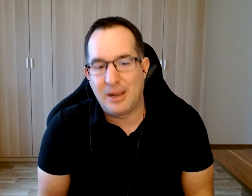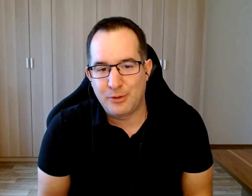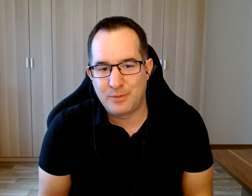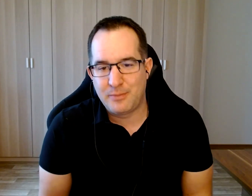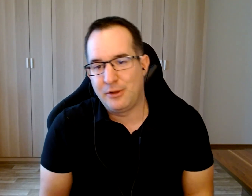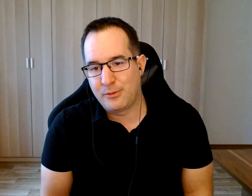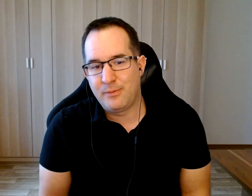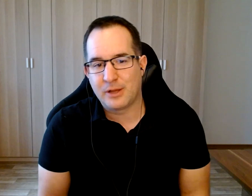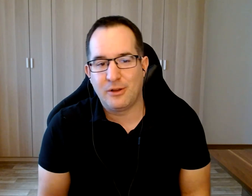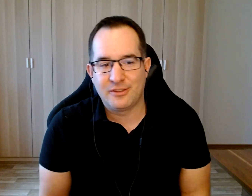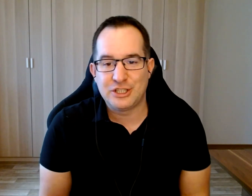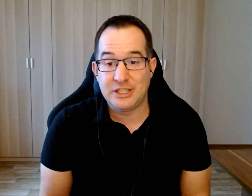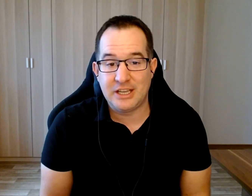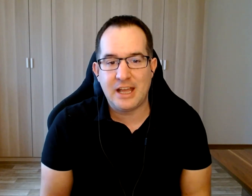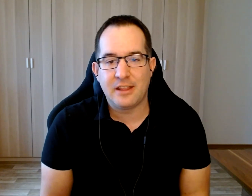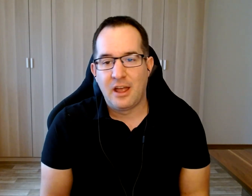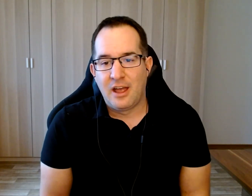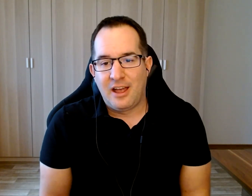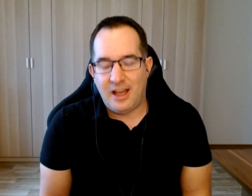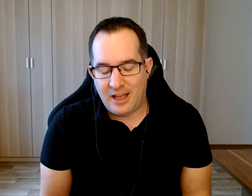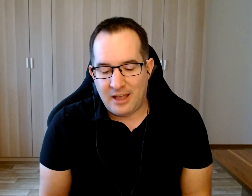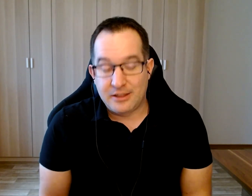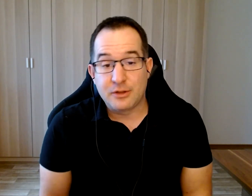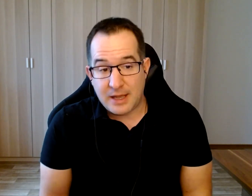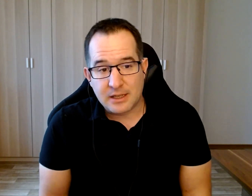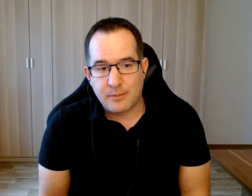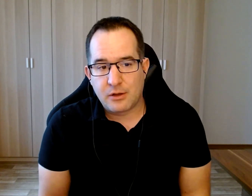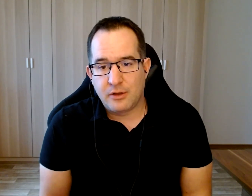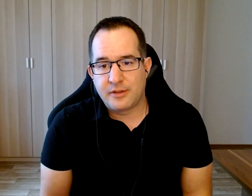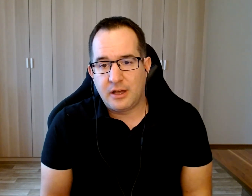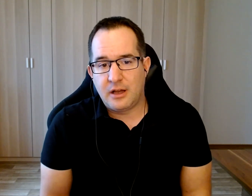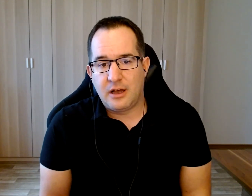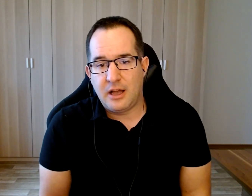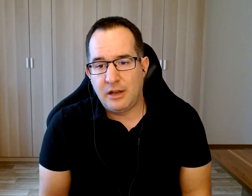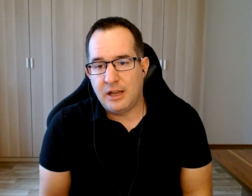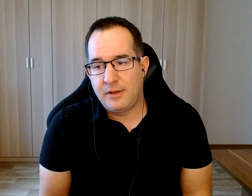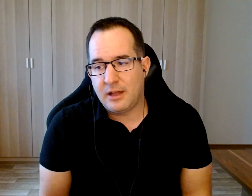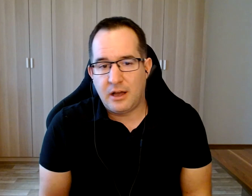help those people, because she needed that. And it was amazing! I really love it.